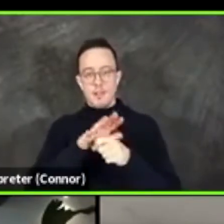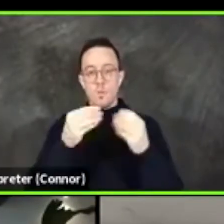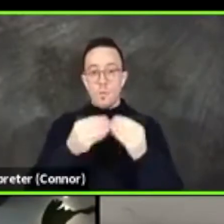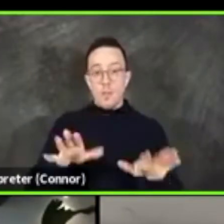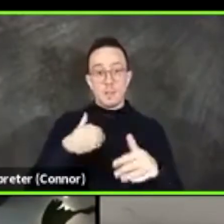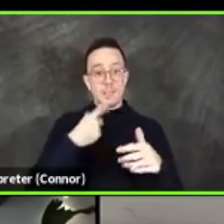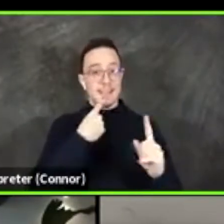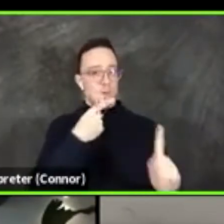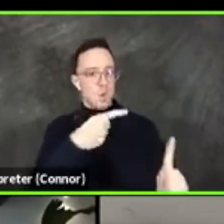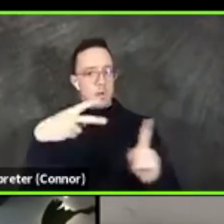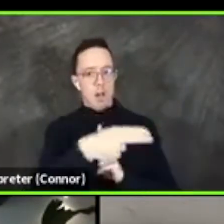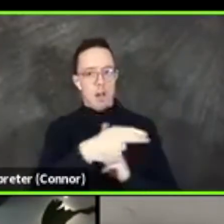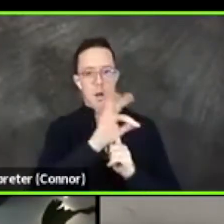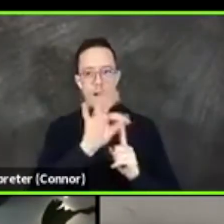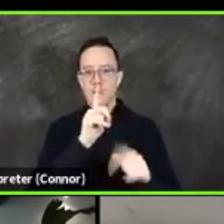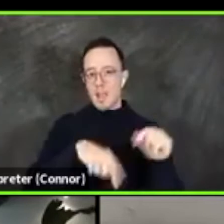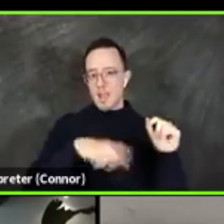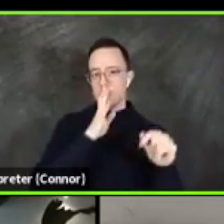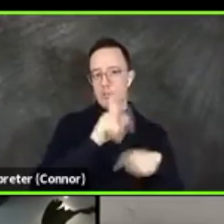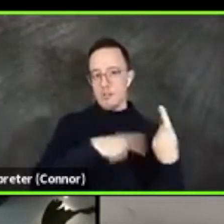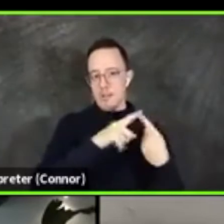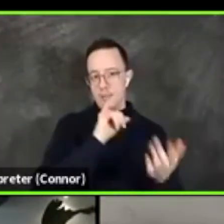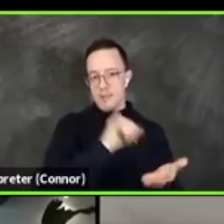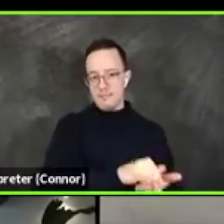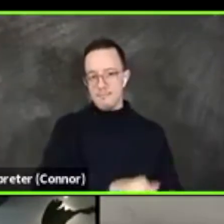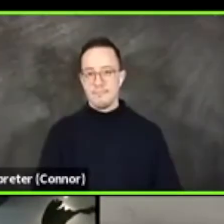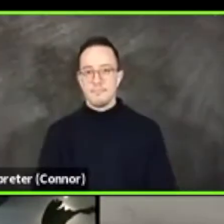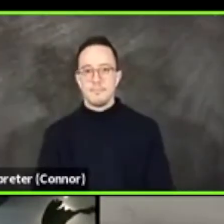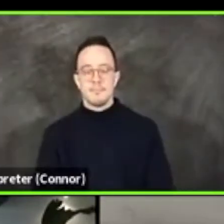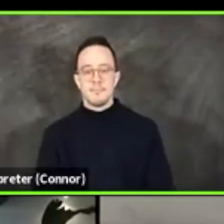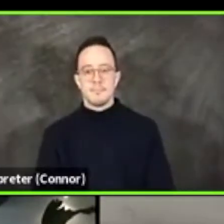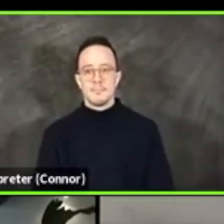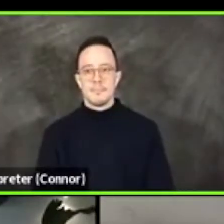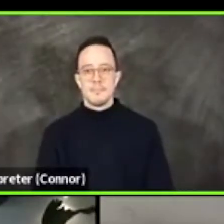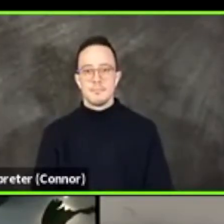SO THOSE ARE SOME OF THE INTENTIONS, BEHIND I THINK EVERYTHING THAT I DO.